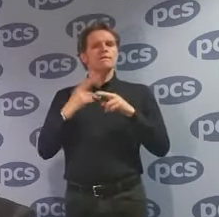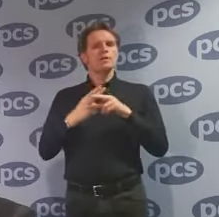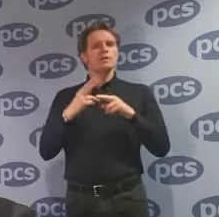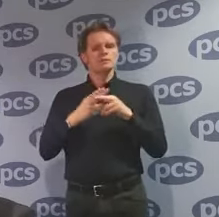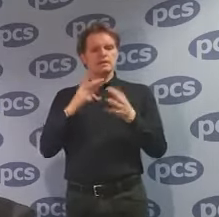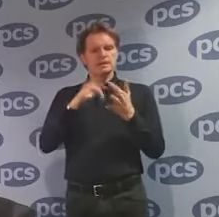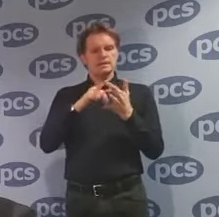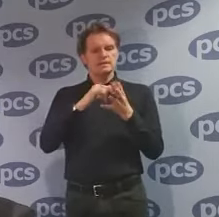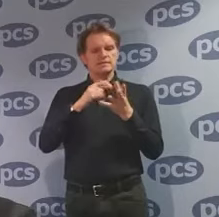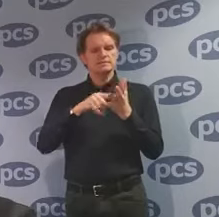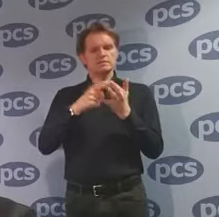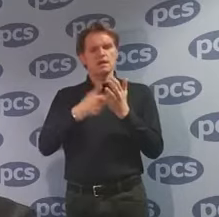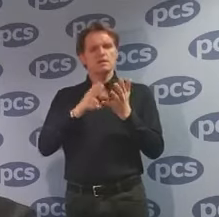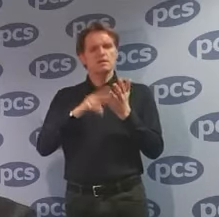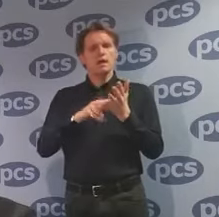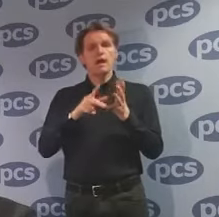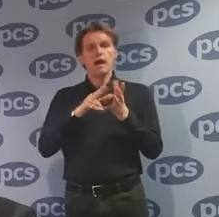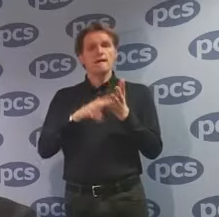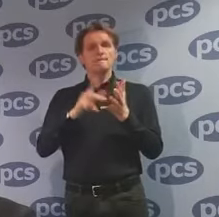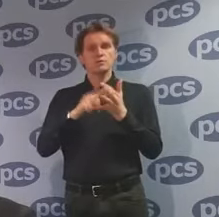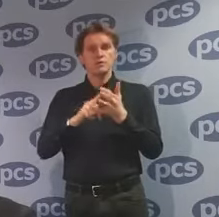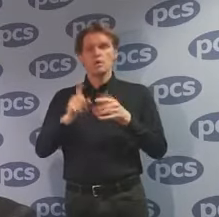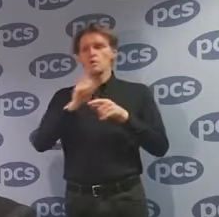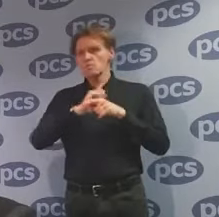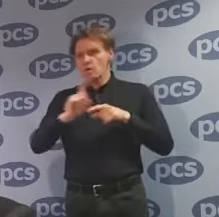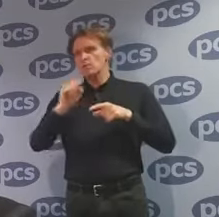action to try and keep that office open in a very brave dispute and we've also